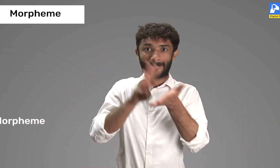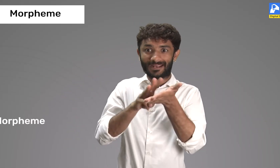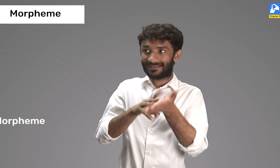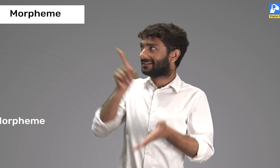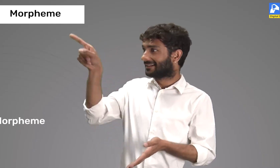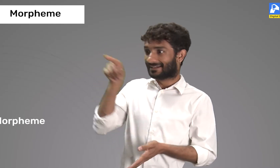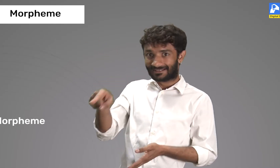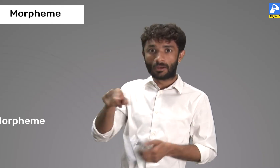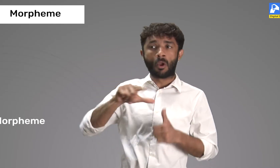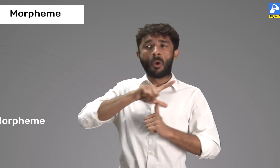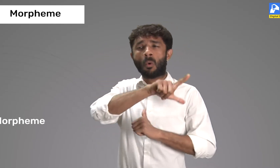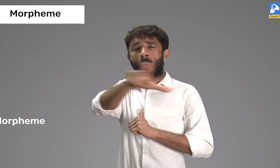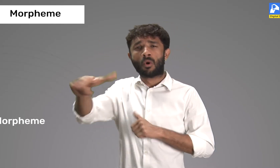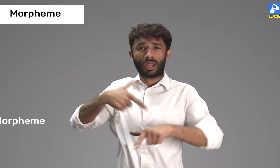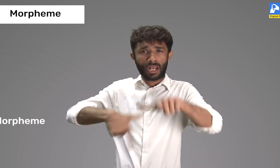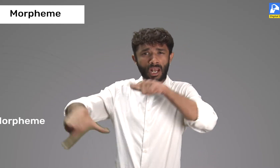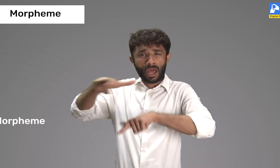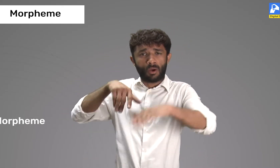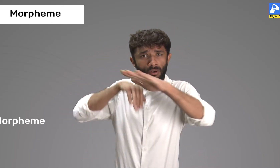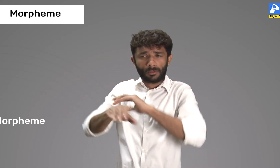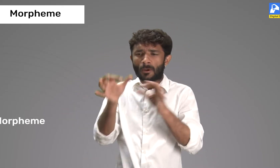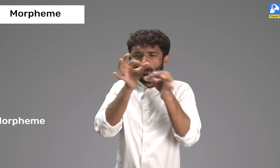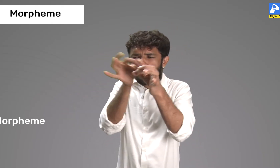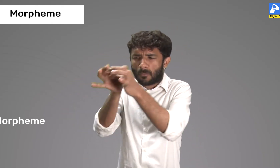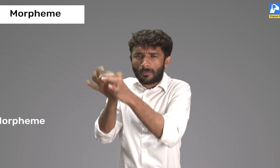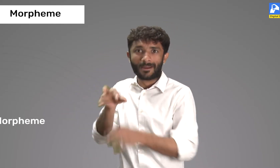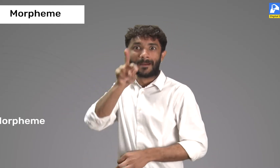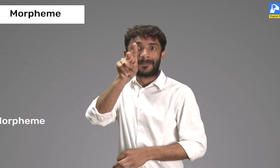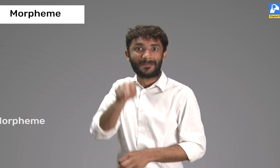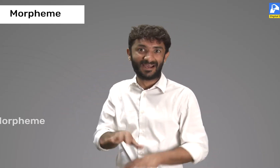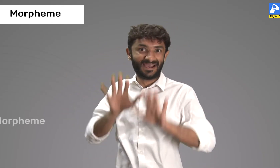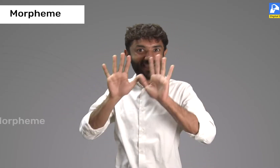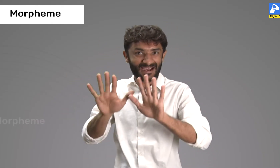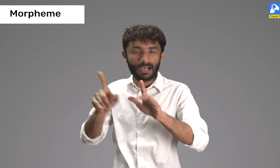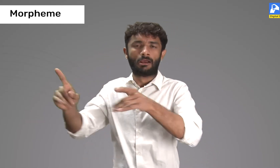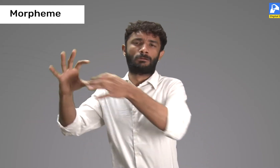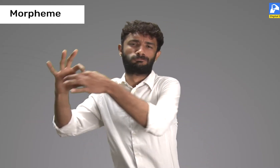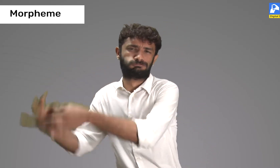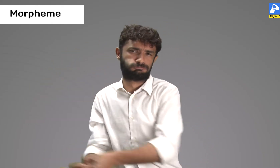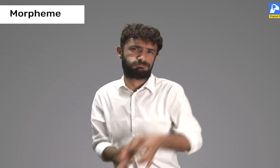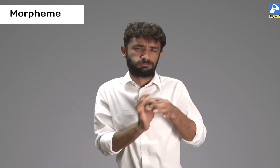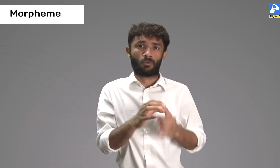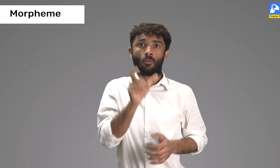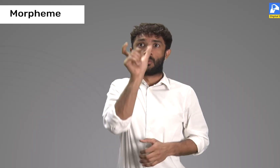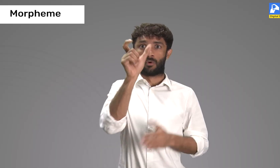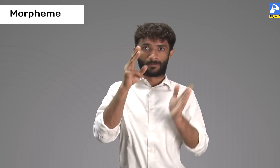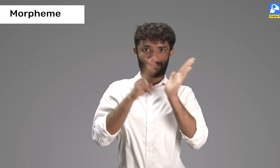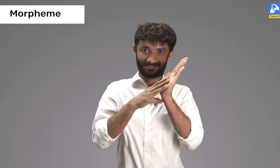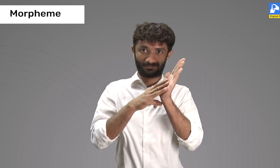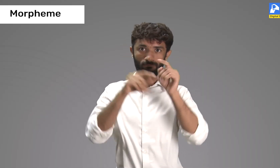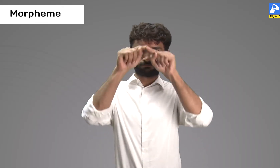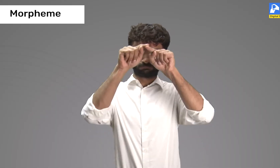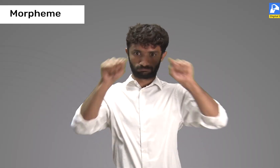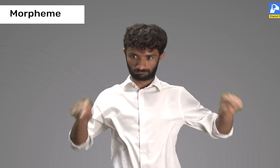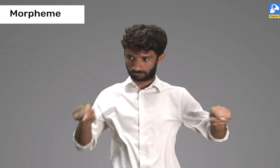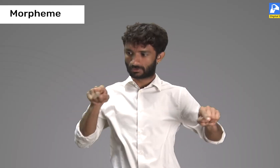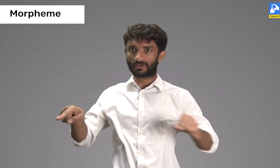Morphemes are present in every language and are divided into two parts: